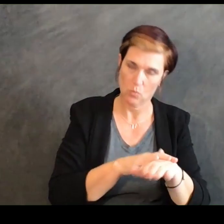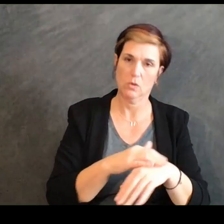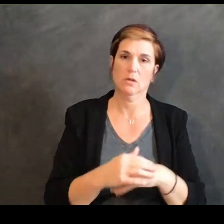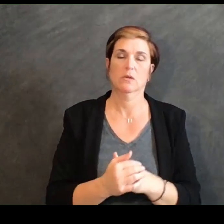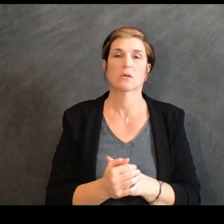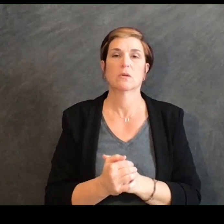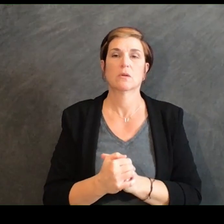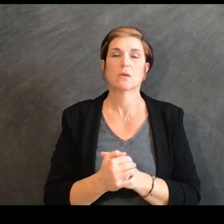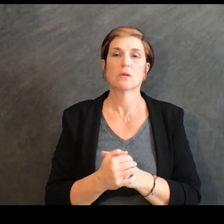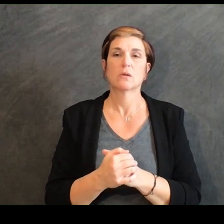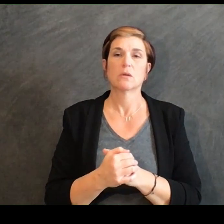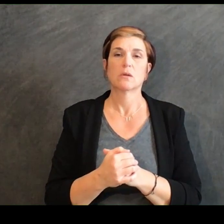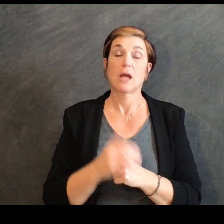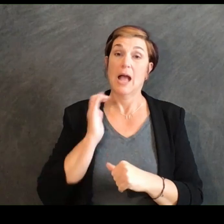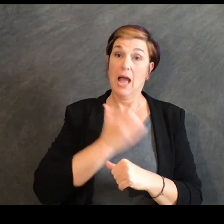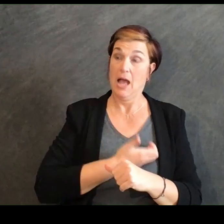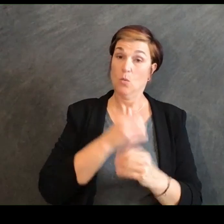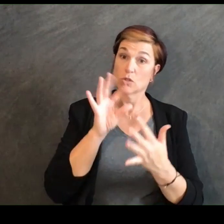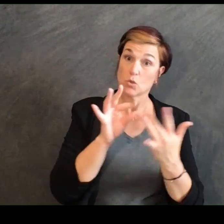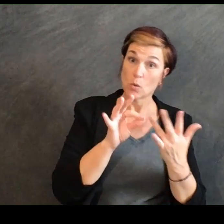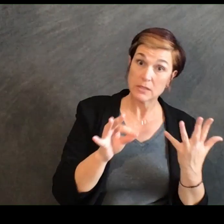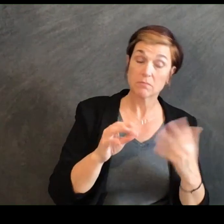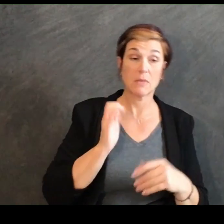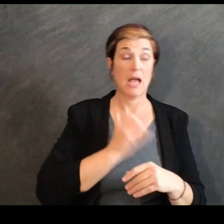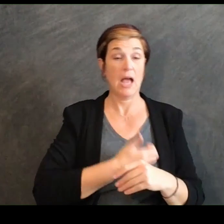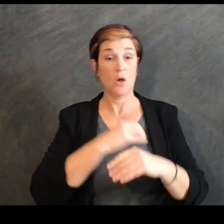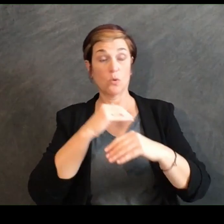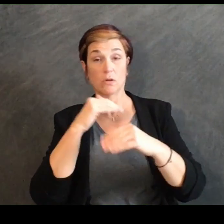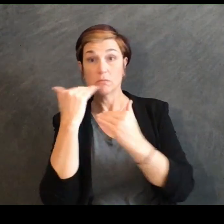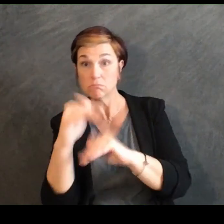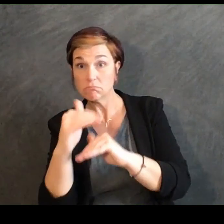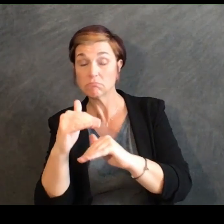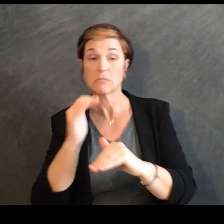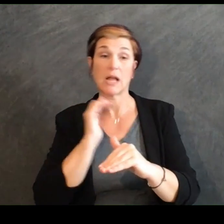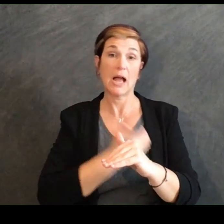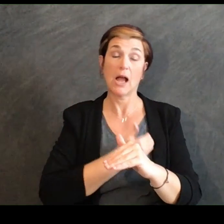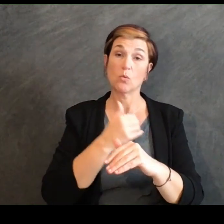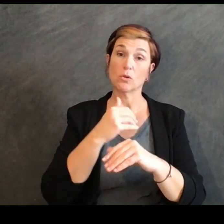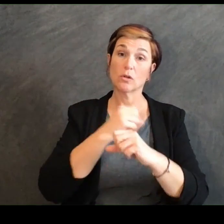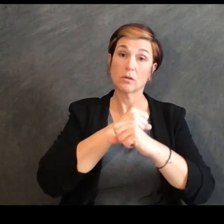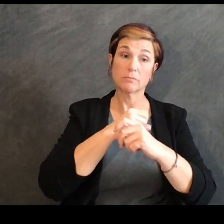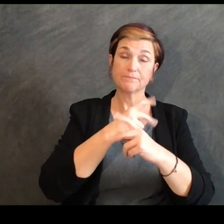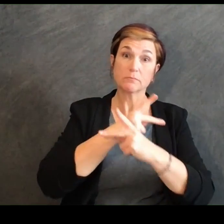precautions we put into place are critical to overcoming the virus